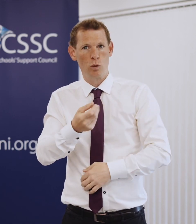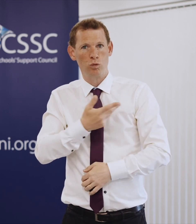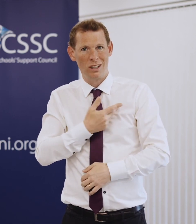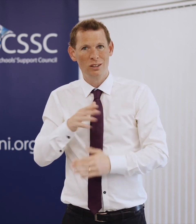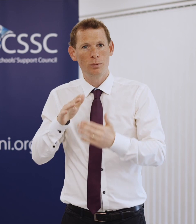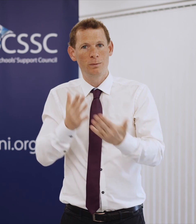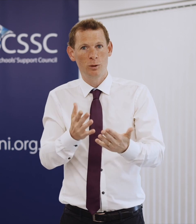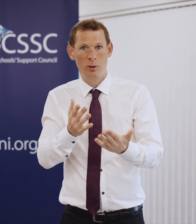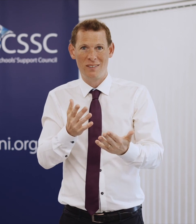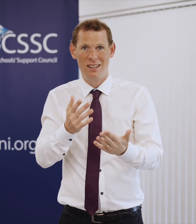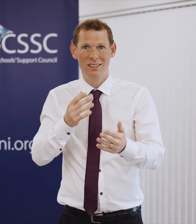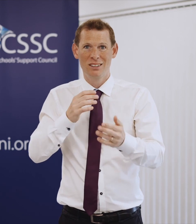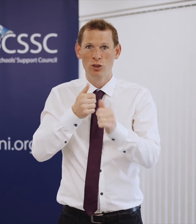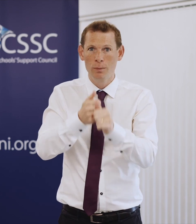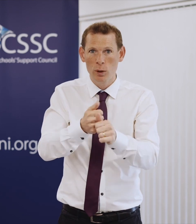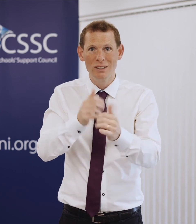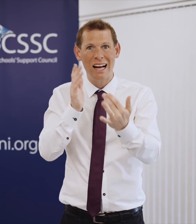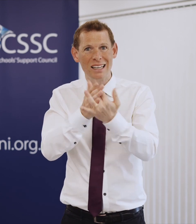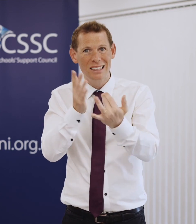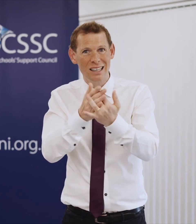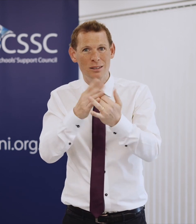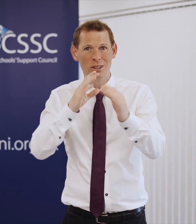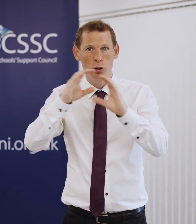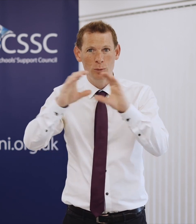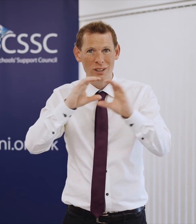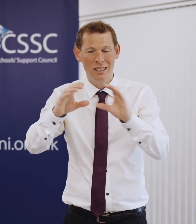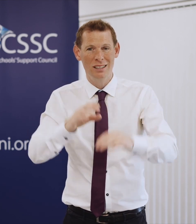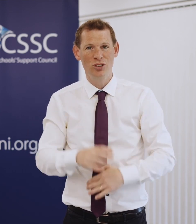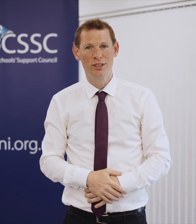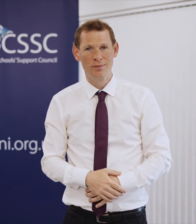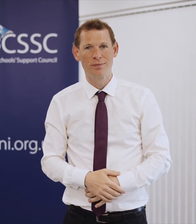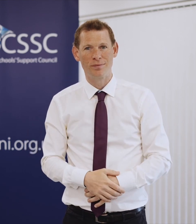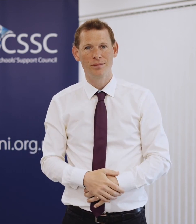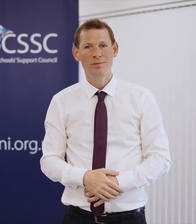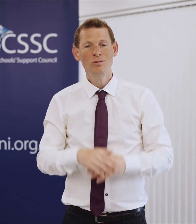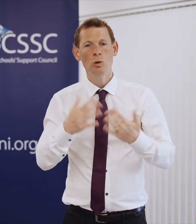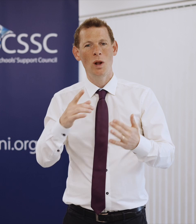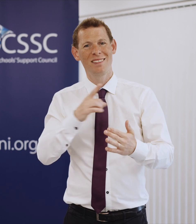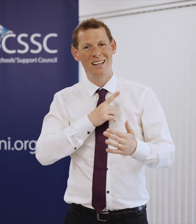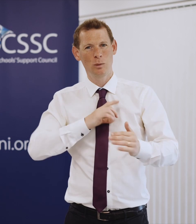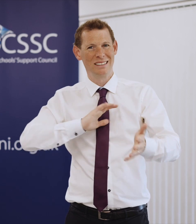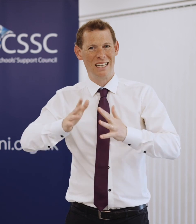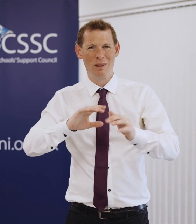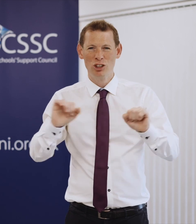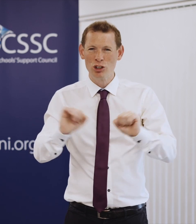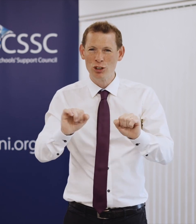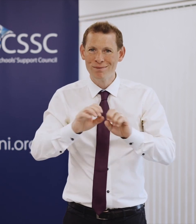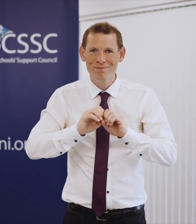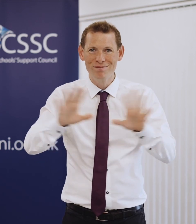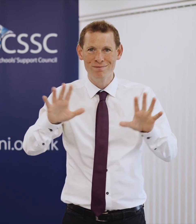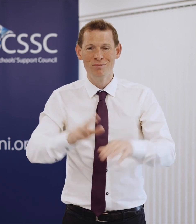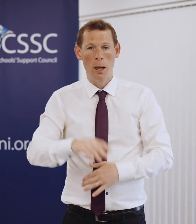incoming years and we do have a right to have access in our own language. So that's why sign